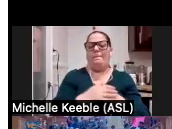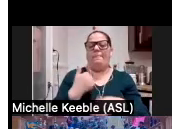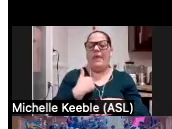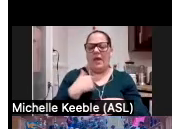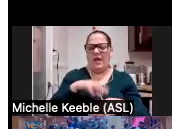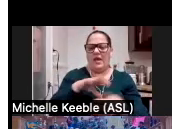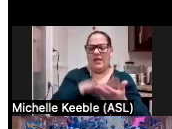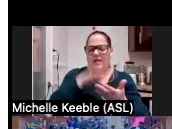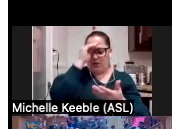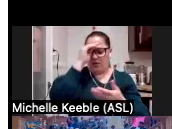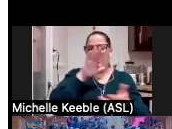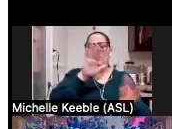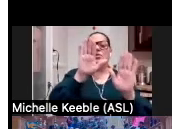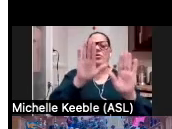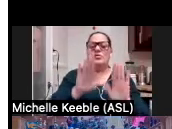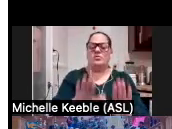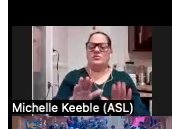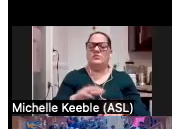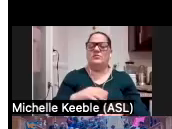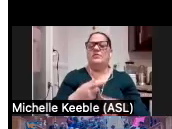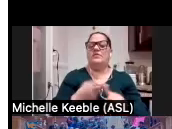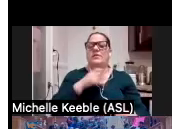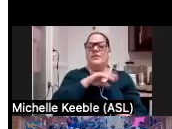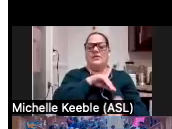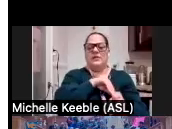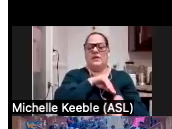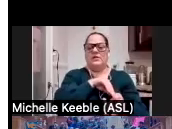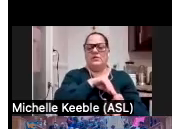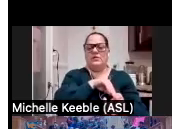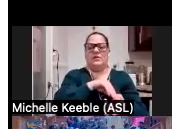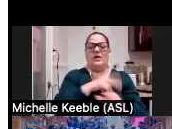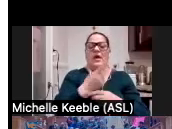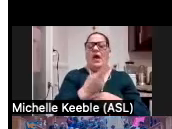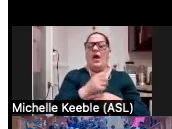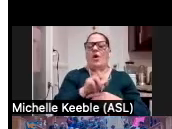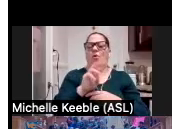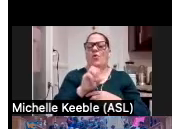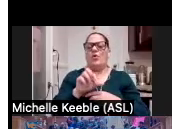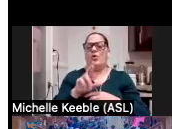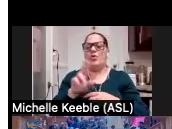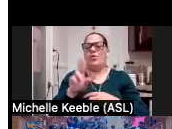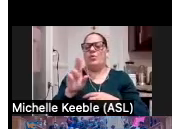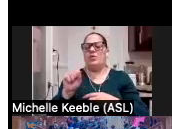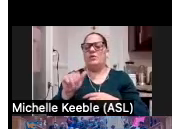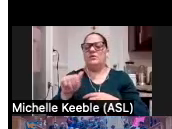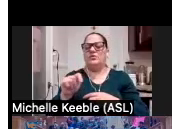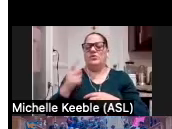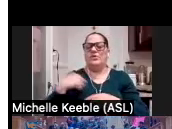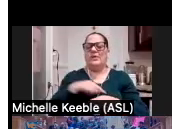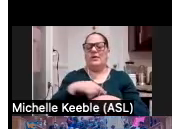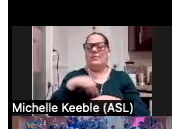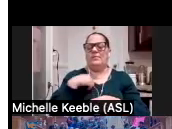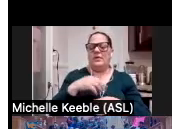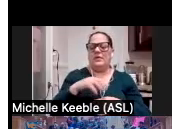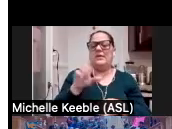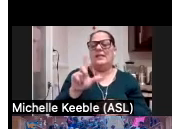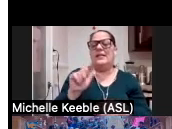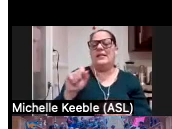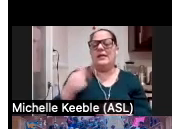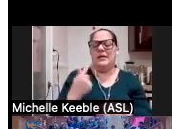great lesson from the doctor uh Howard Rusk who gave me artificial legs. Um he said Rusk said